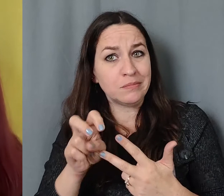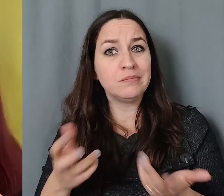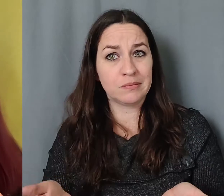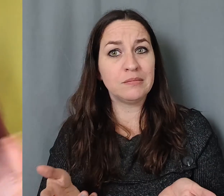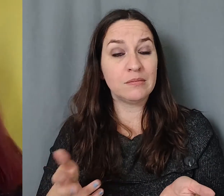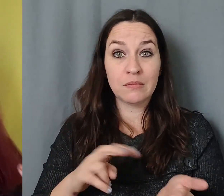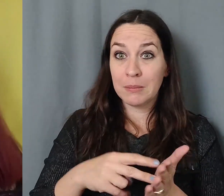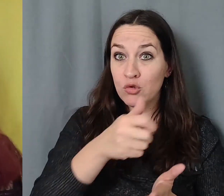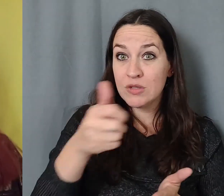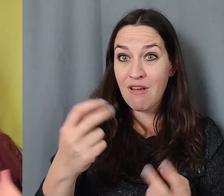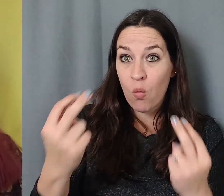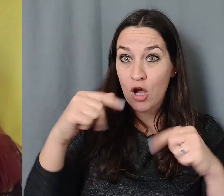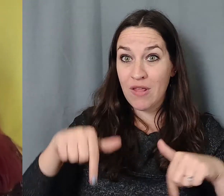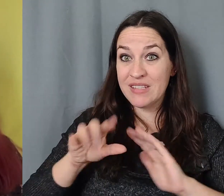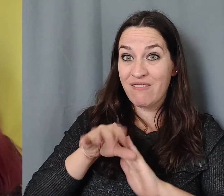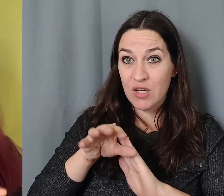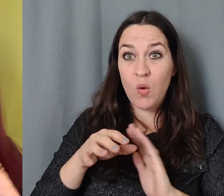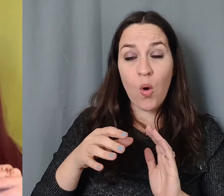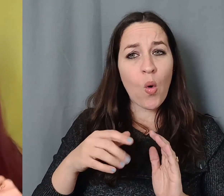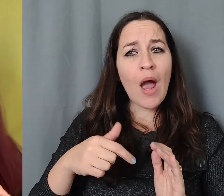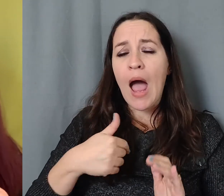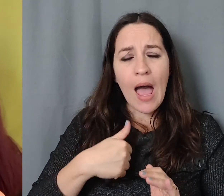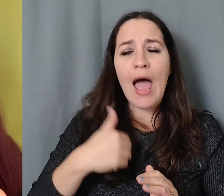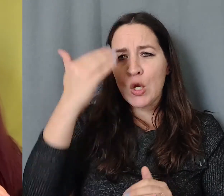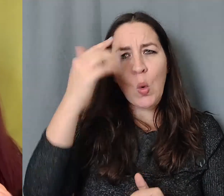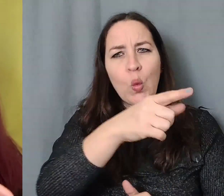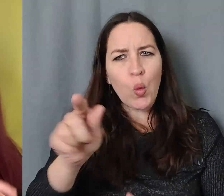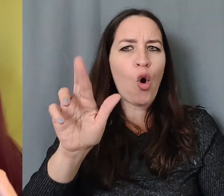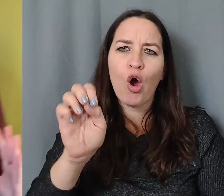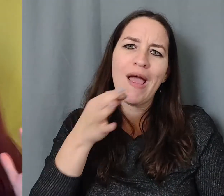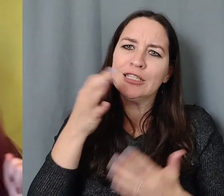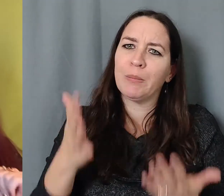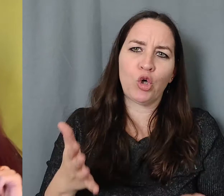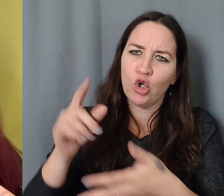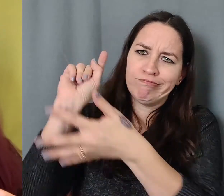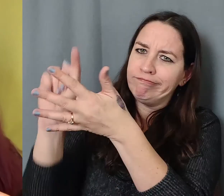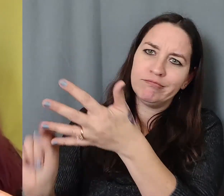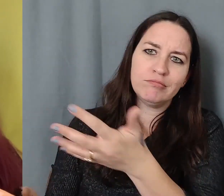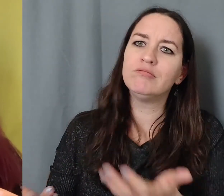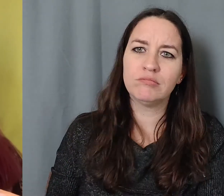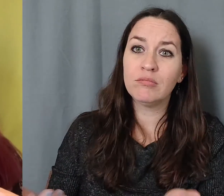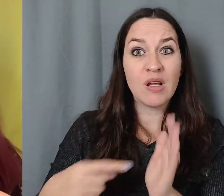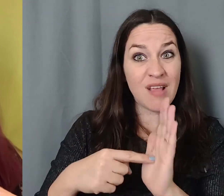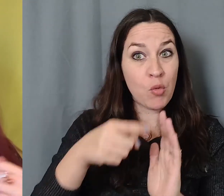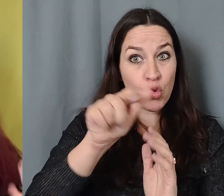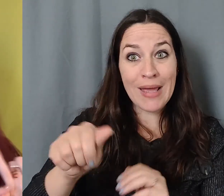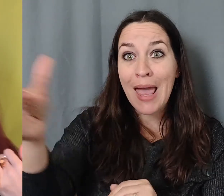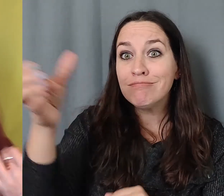So if you are an adult and you are watching this, I guarantee you that you are an expert at many things. You are probably an expert at getting a glass